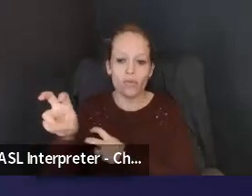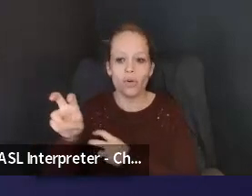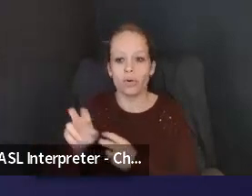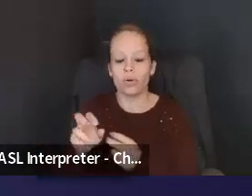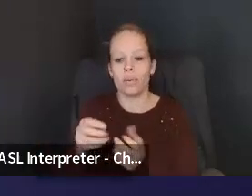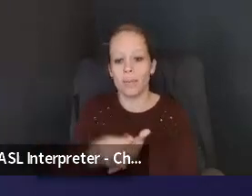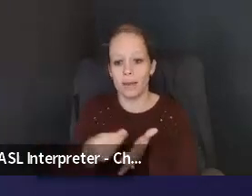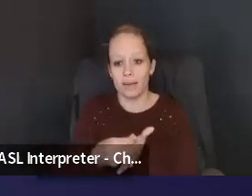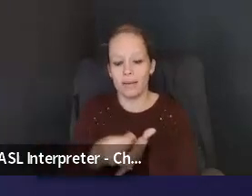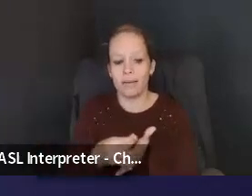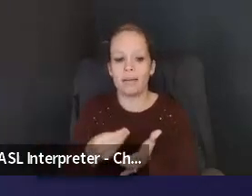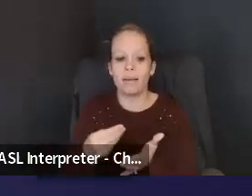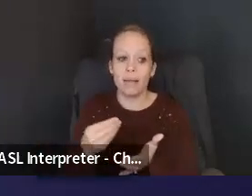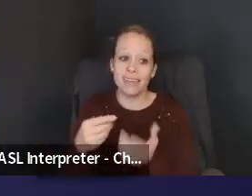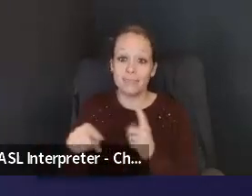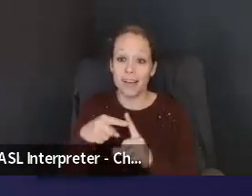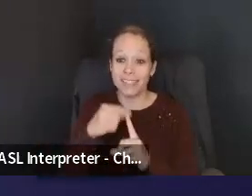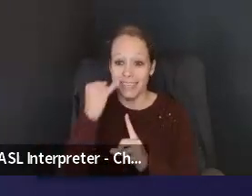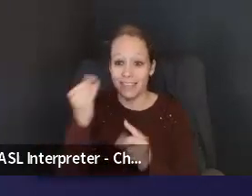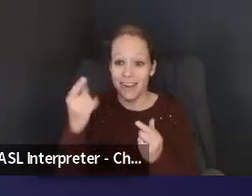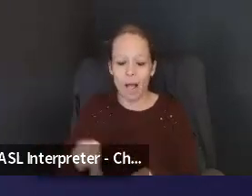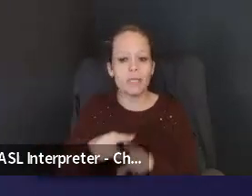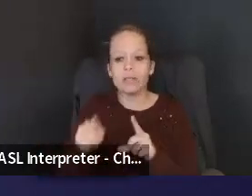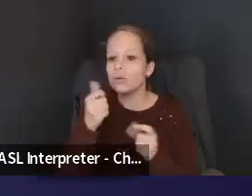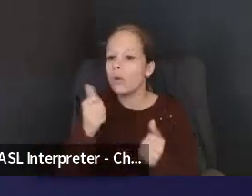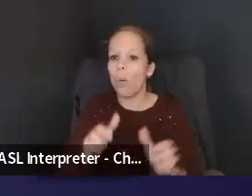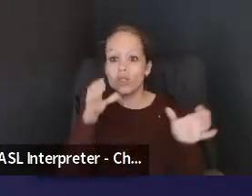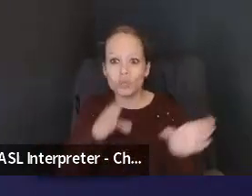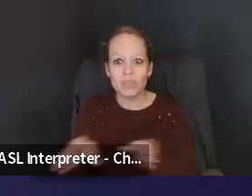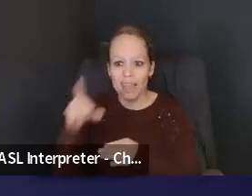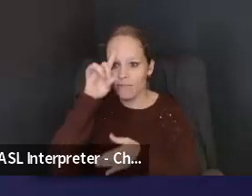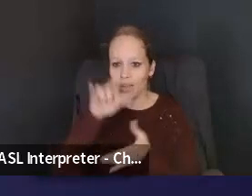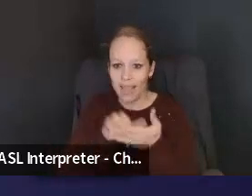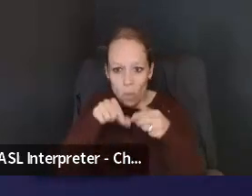thing if it happens but you don't want to plan on it as you project your budget. You want to project